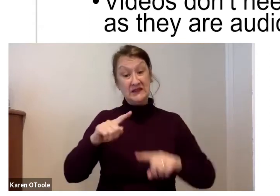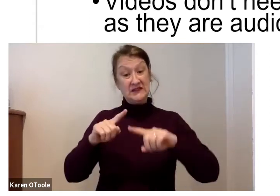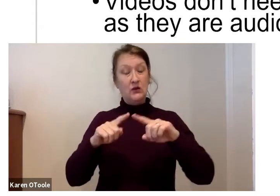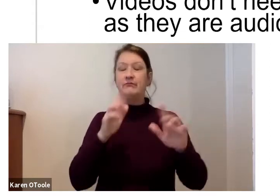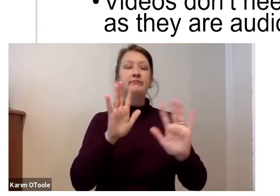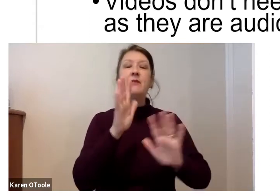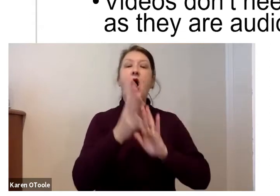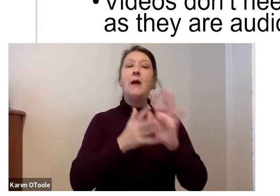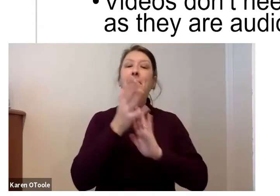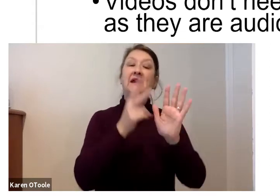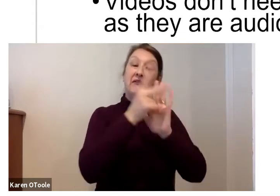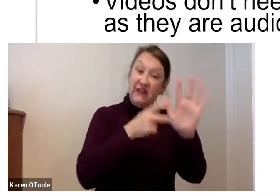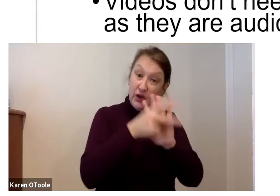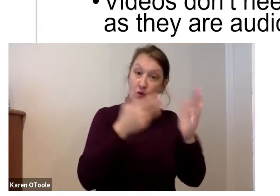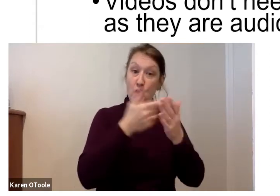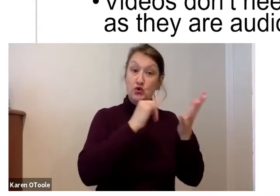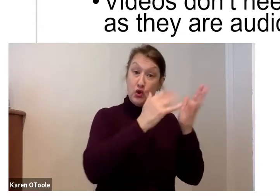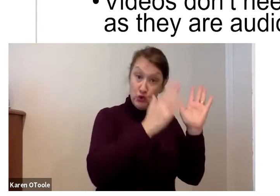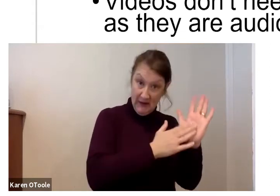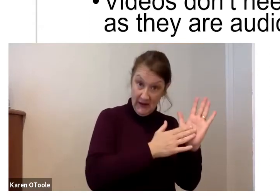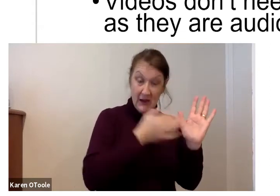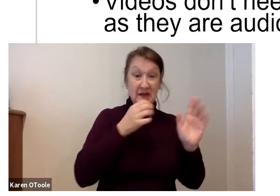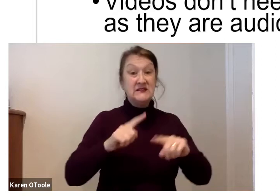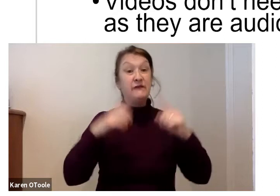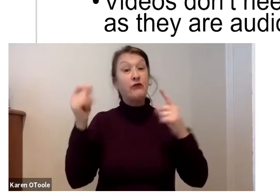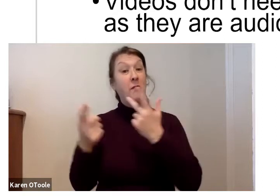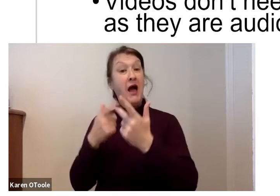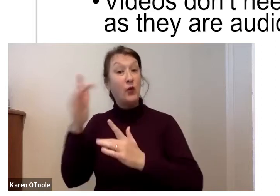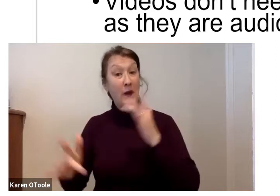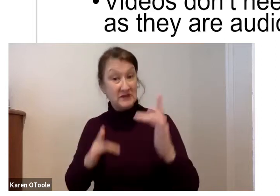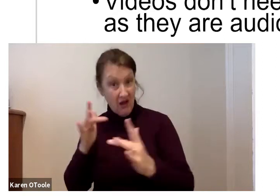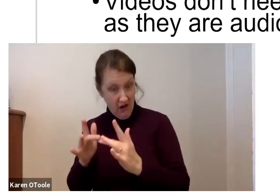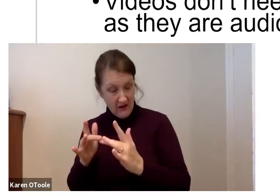social media are different from videos on other websites or TV.